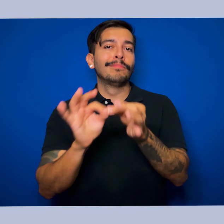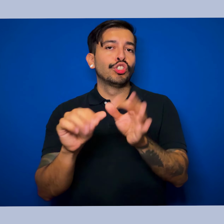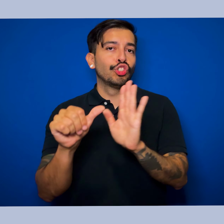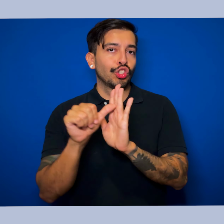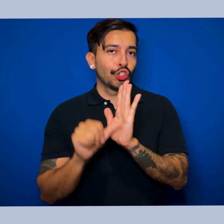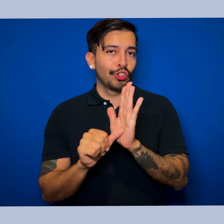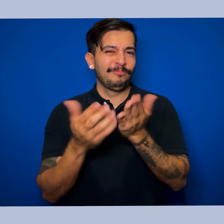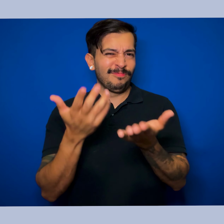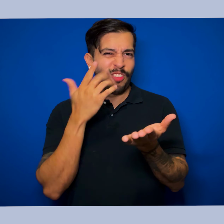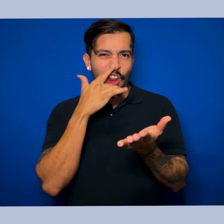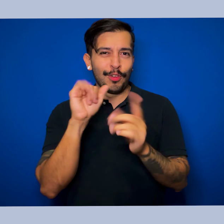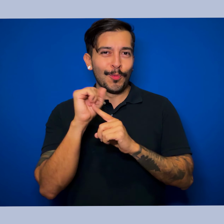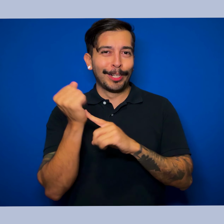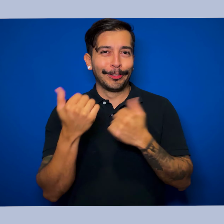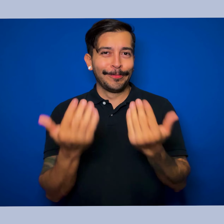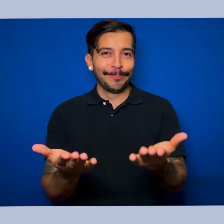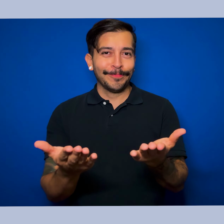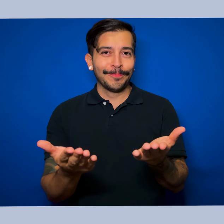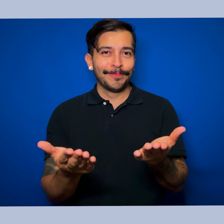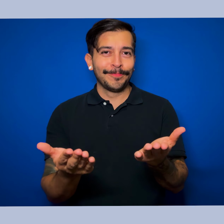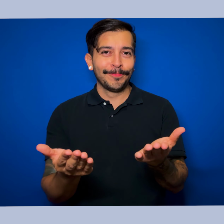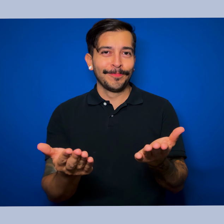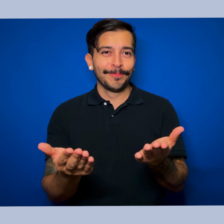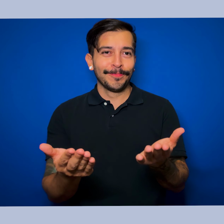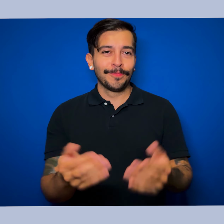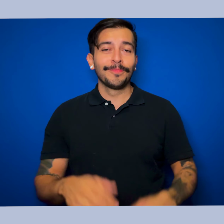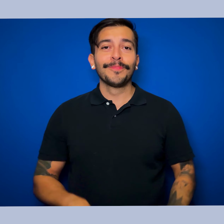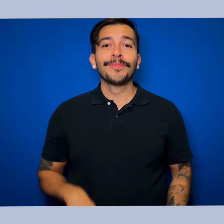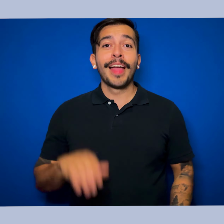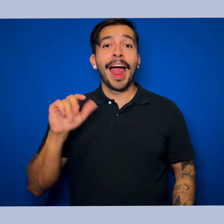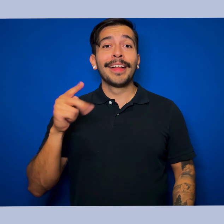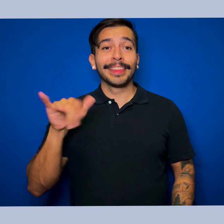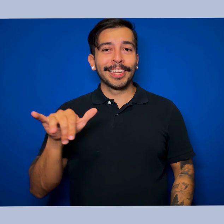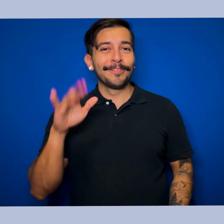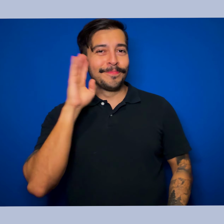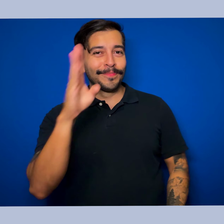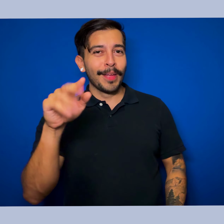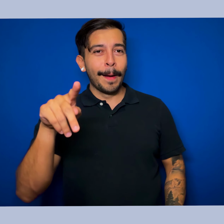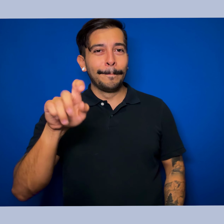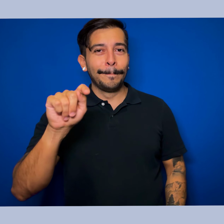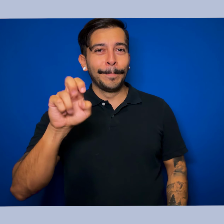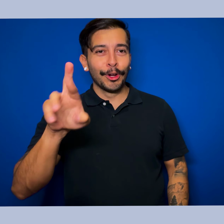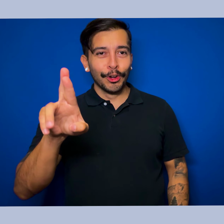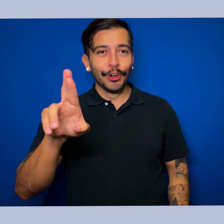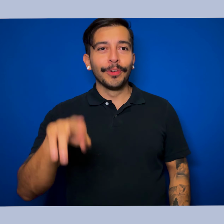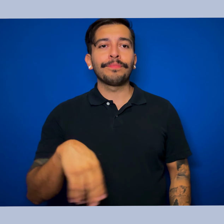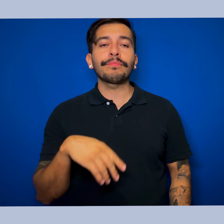due to a surgery. Cathy, Caterer. Hi, Peter.